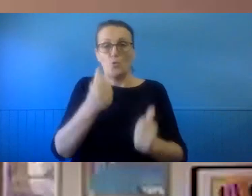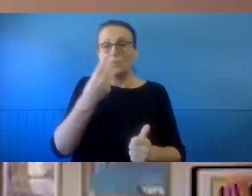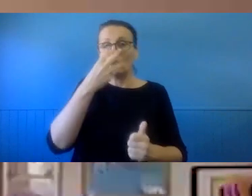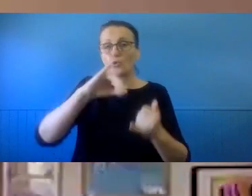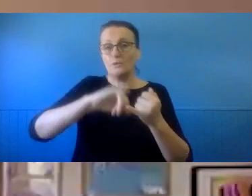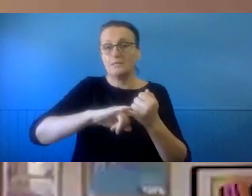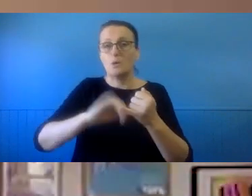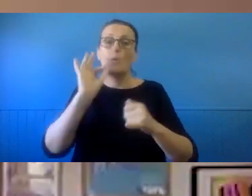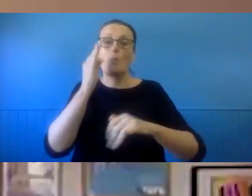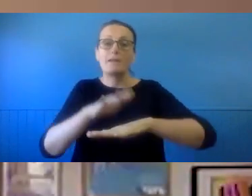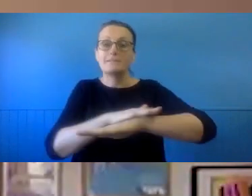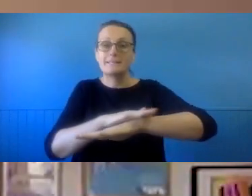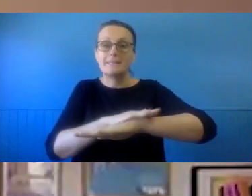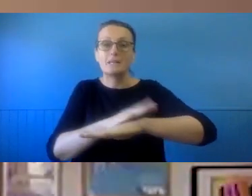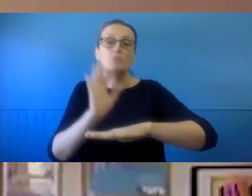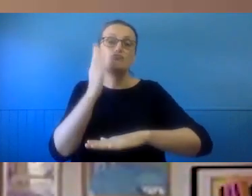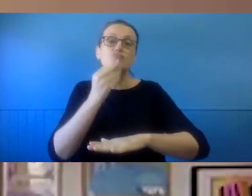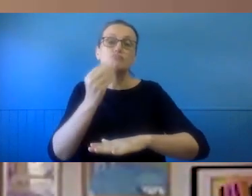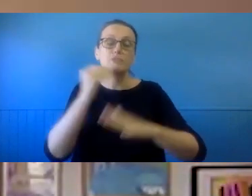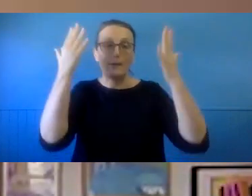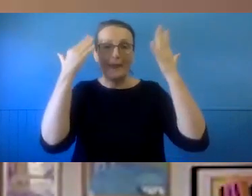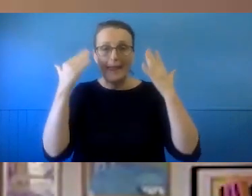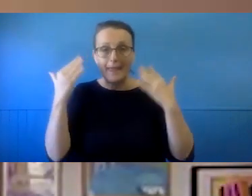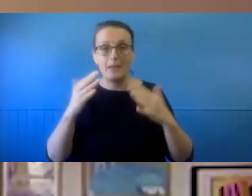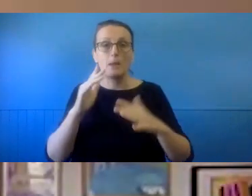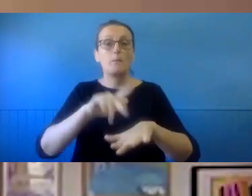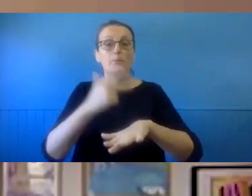skin, wavy brown hair, blue eyes and today I'm wearing a chequered green and white